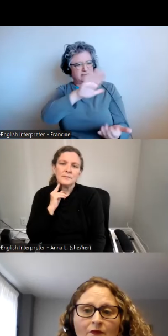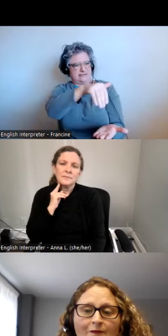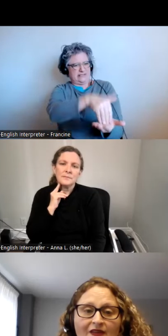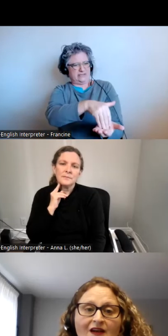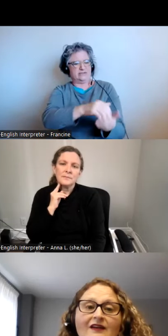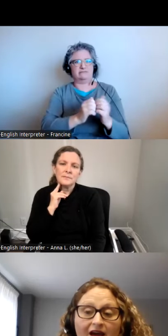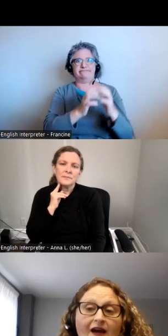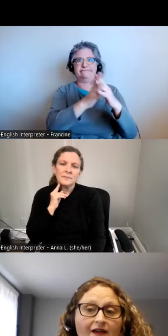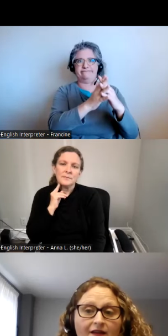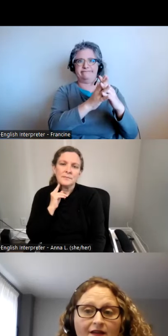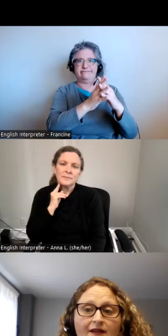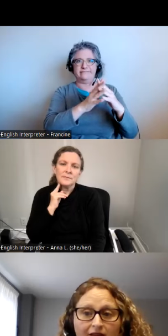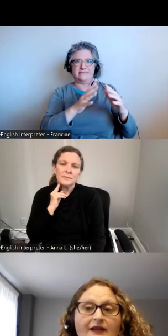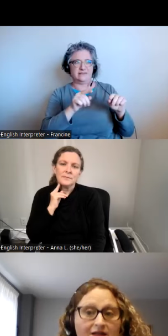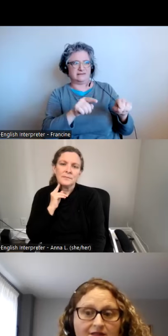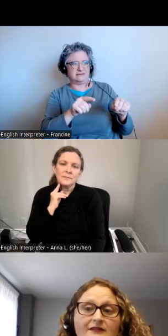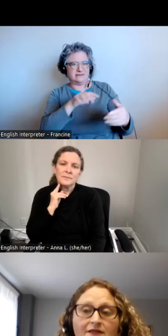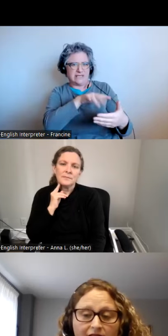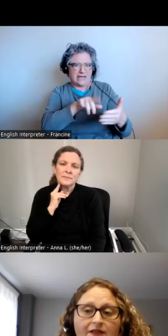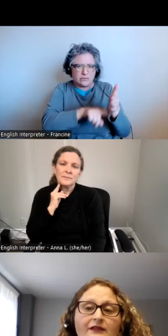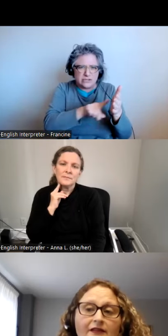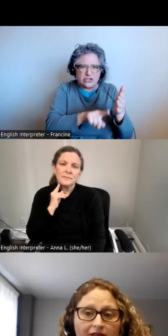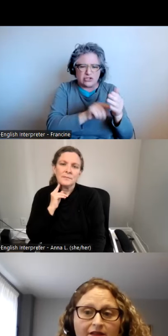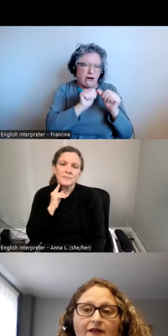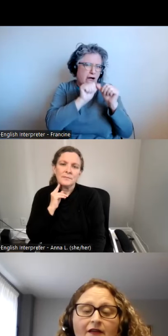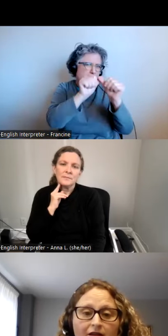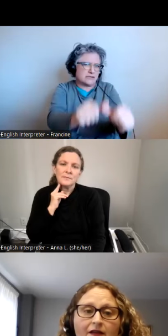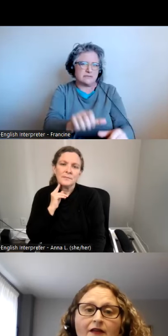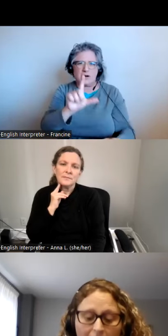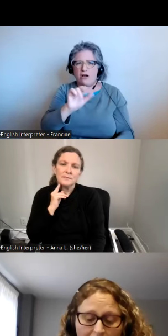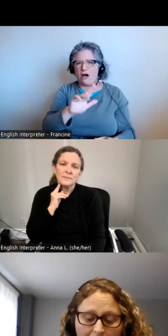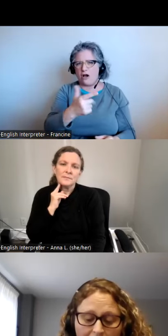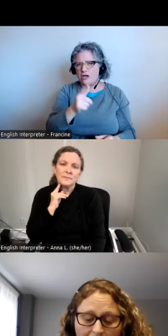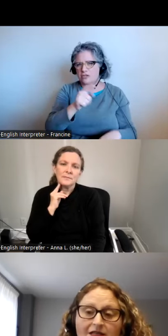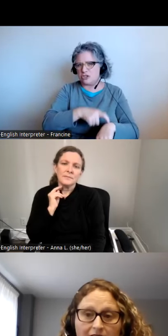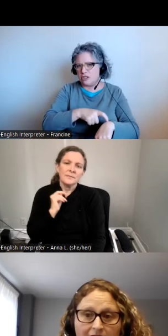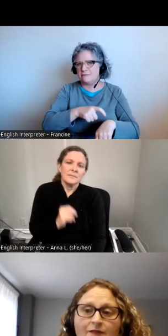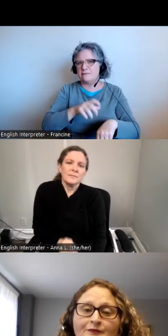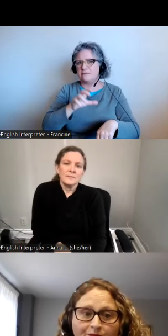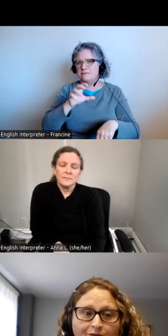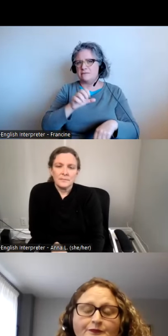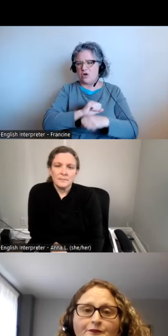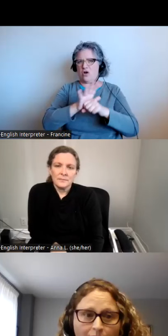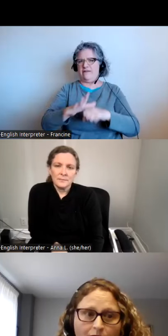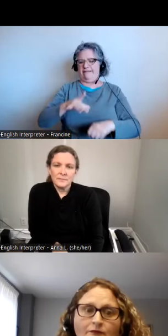» Kim Adlard: There's actually now an institute or a center that's been set up specifically to study the effects on long term Covid. Right?